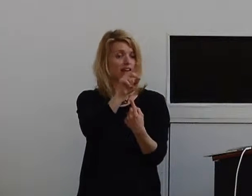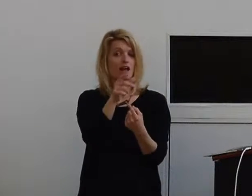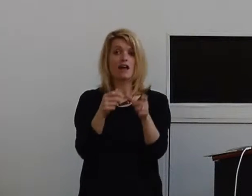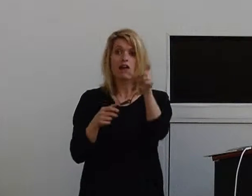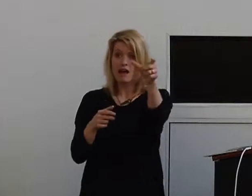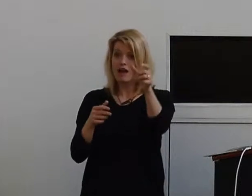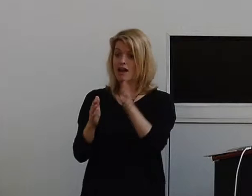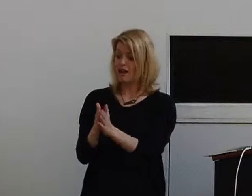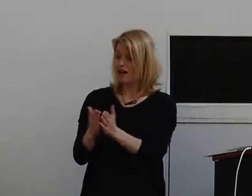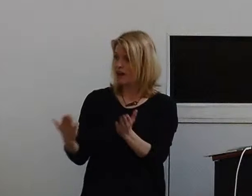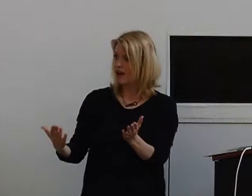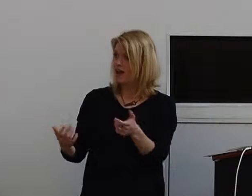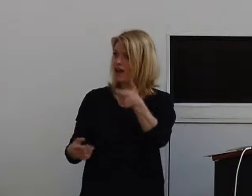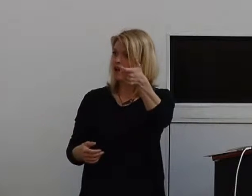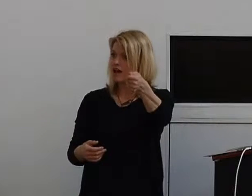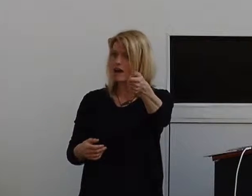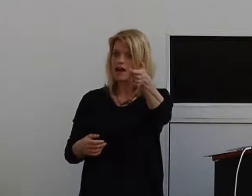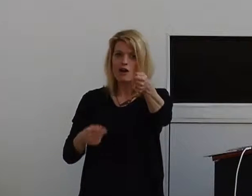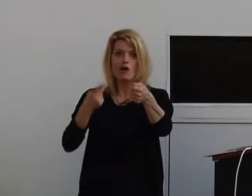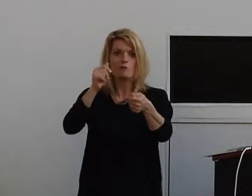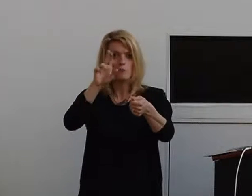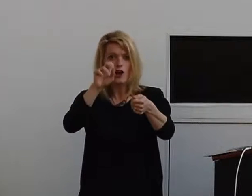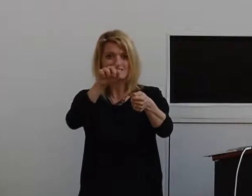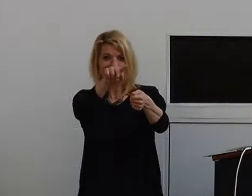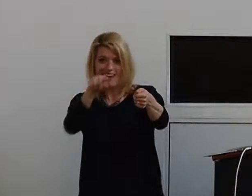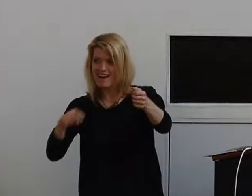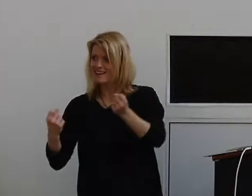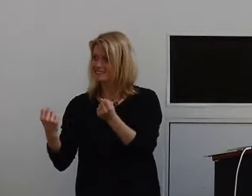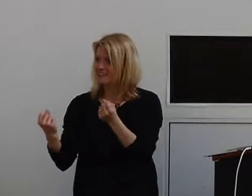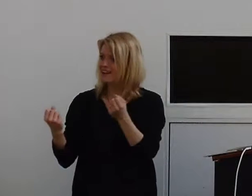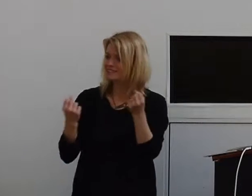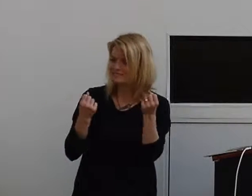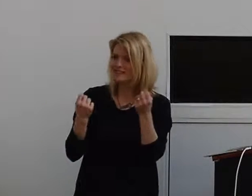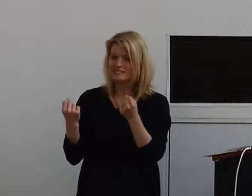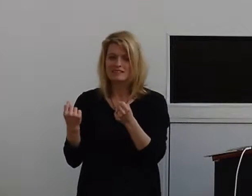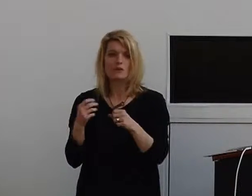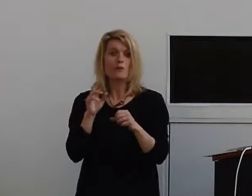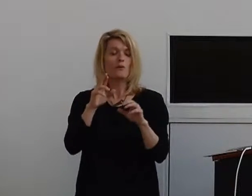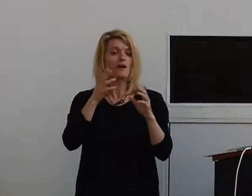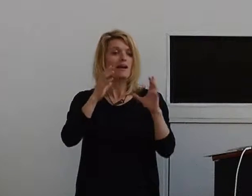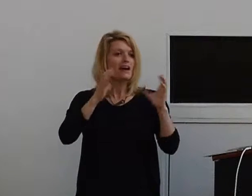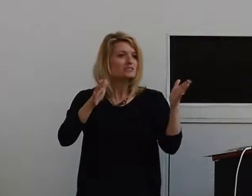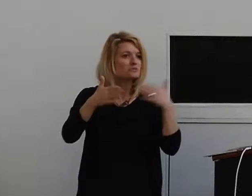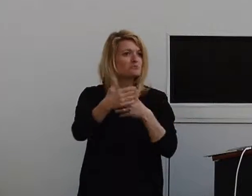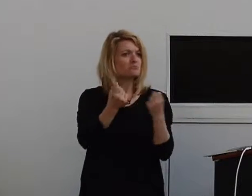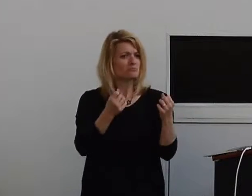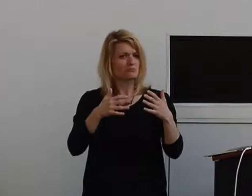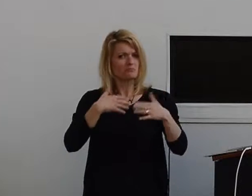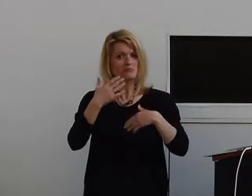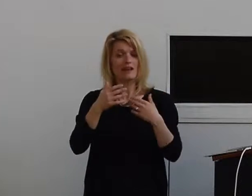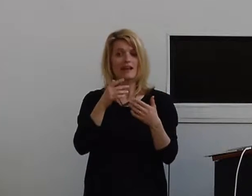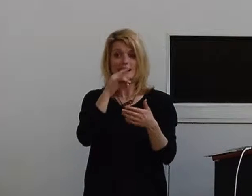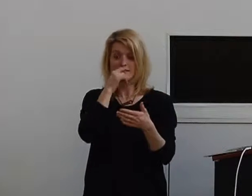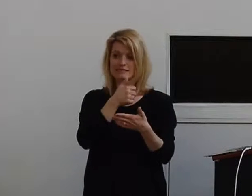Add in DVDs with the books, and you need to alternate between watching the signing and pausing to read the printed text.